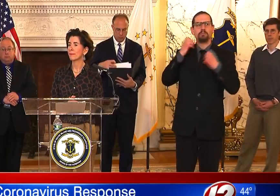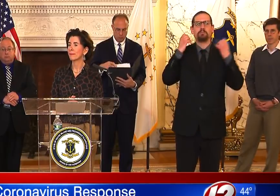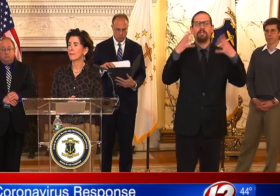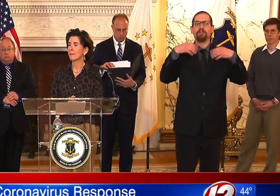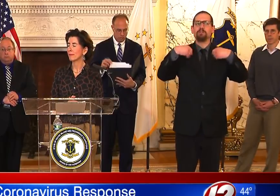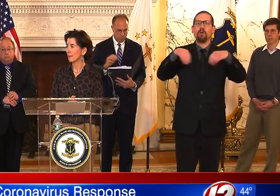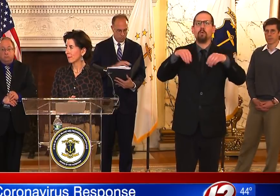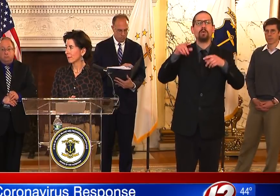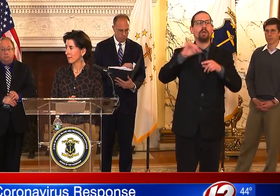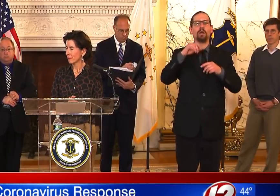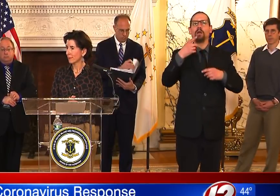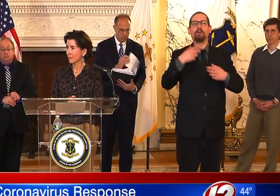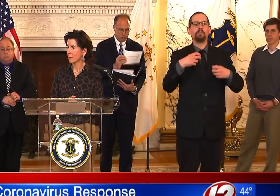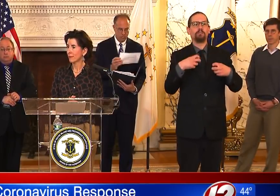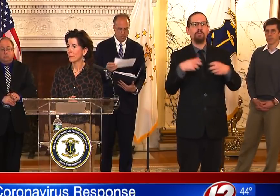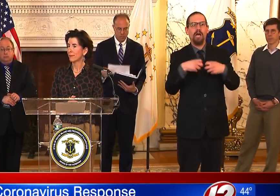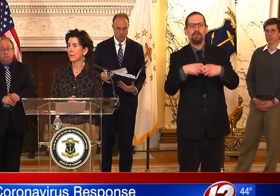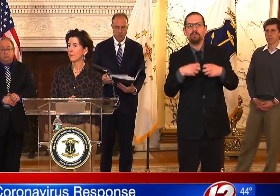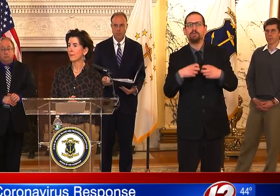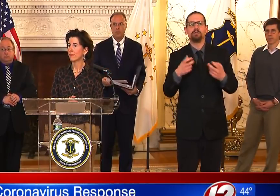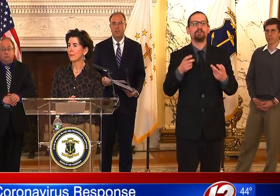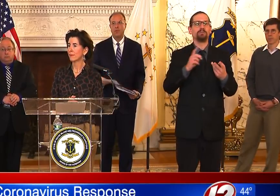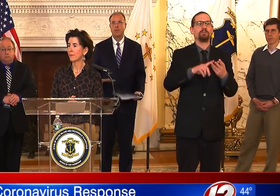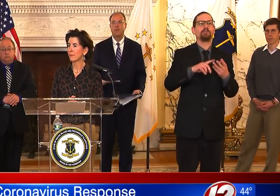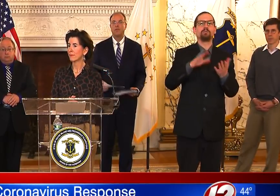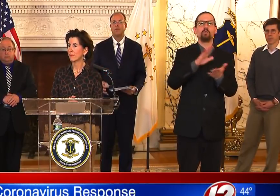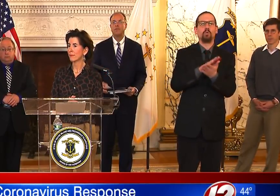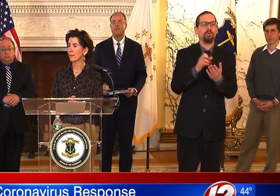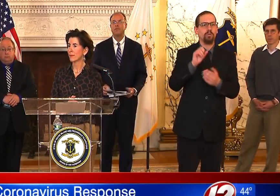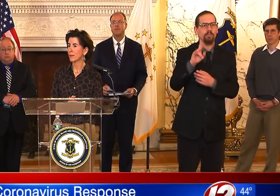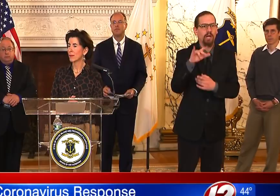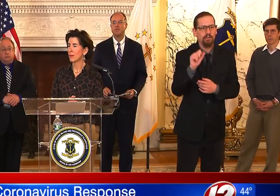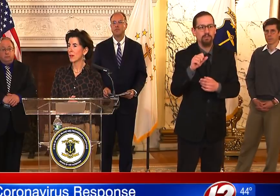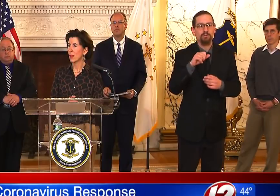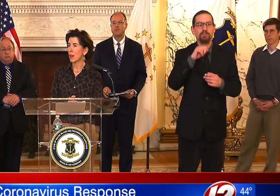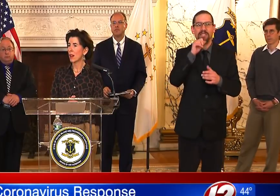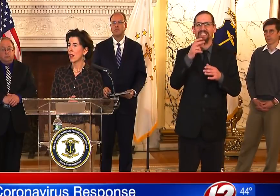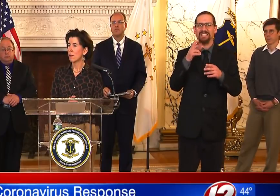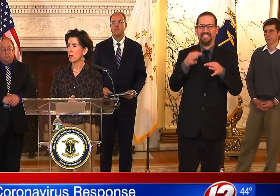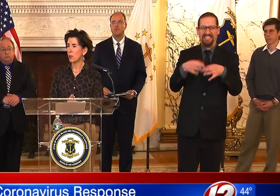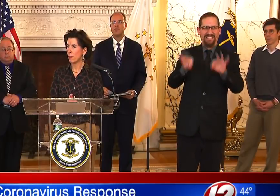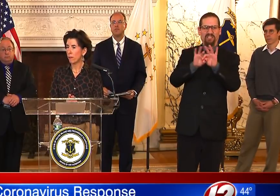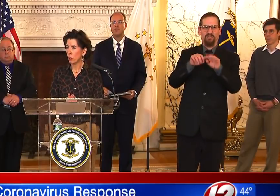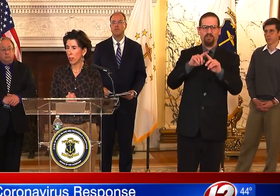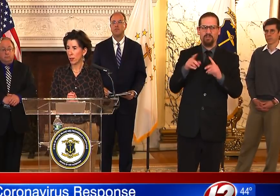MANY STORES CARRY CRITICAL SUPPLIES, FOOD, SUPPLIES, AUTOMOTIVE BATTERIES, AS WELL AS ITEMS LISTED AS NONCRITICAL.